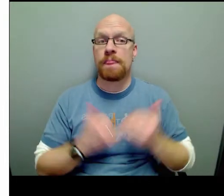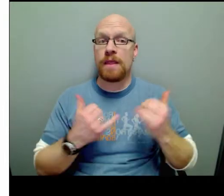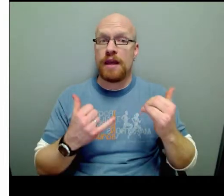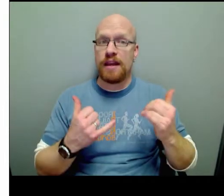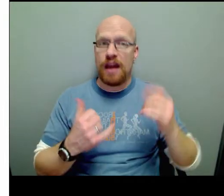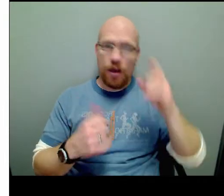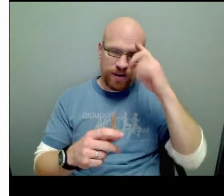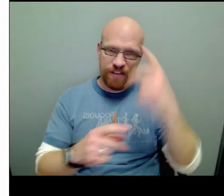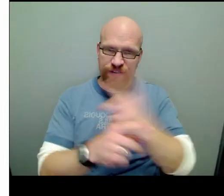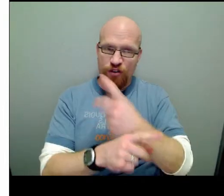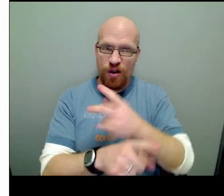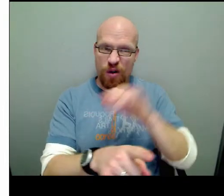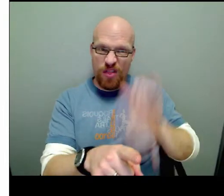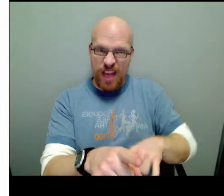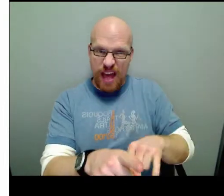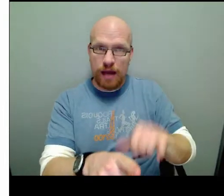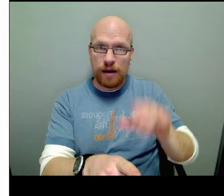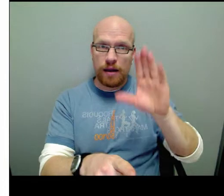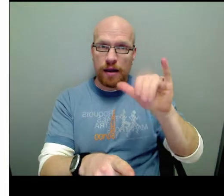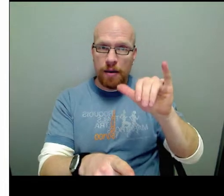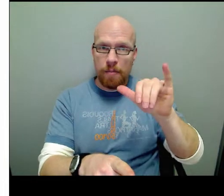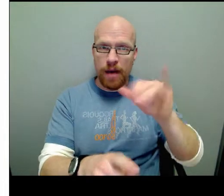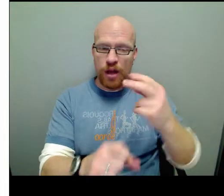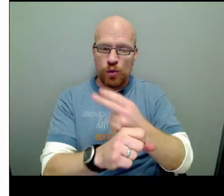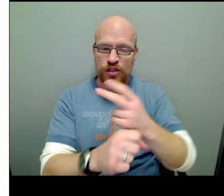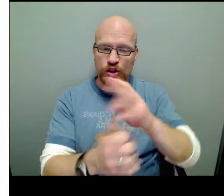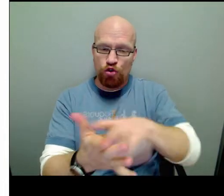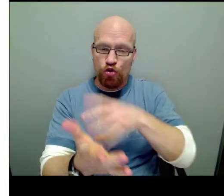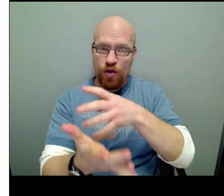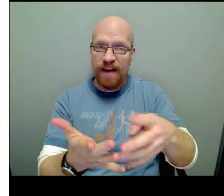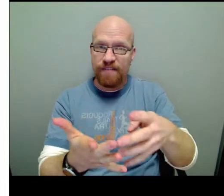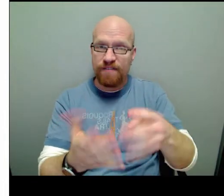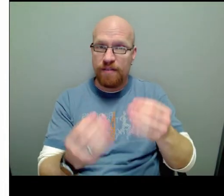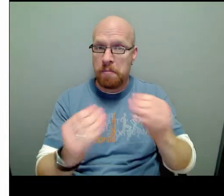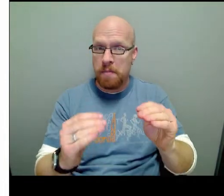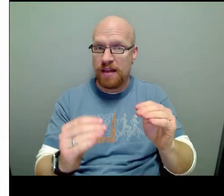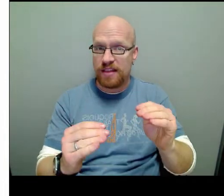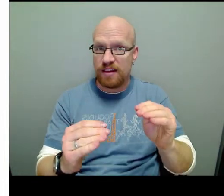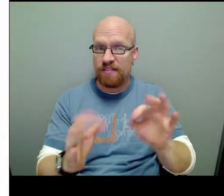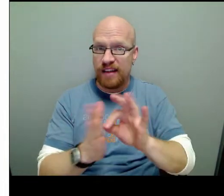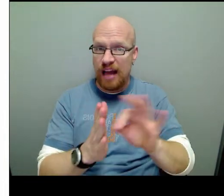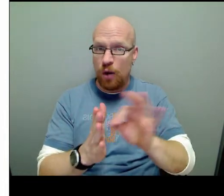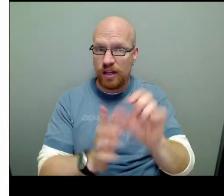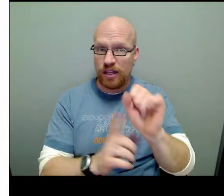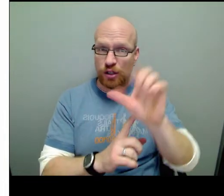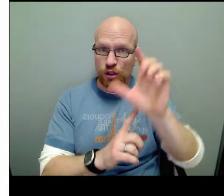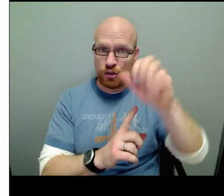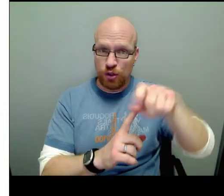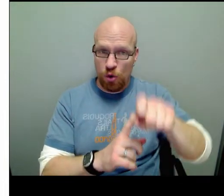Now we're going to figure out that by using the graph method of counting slope.